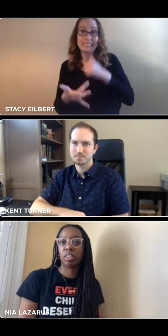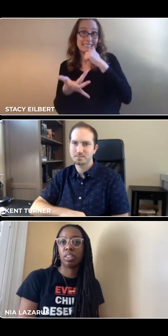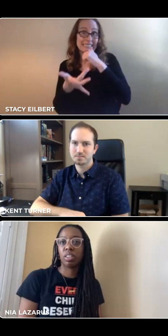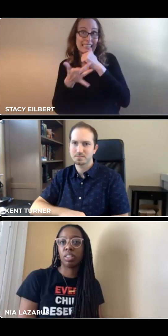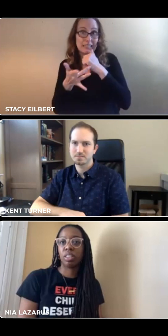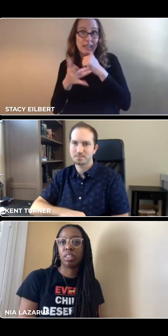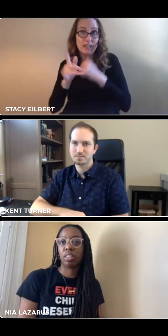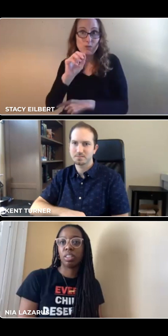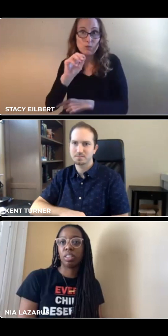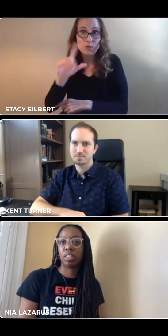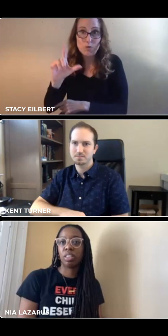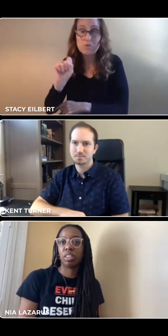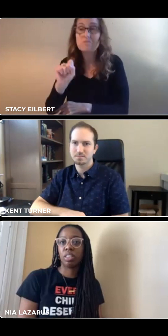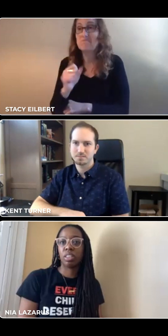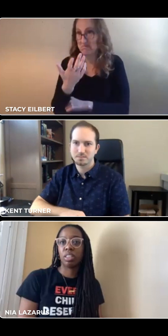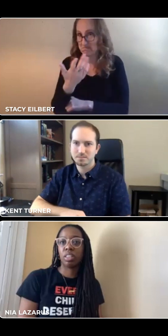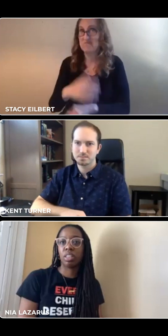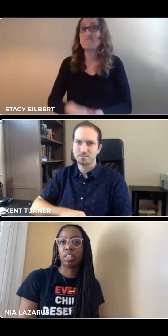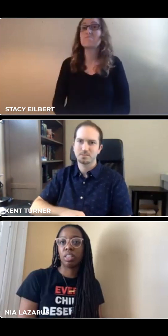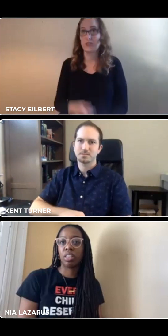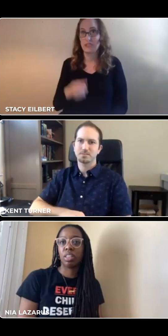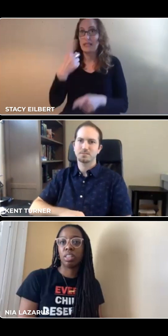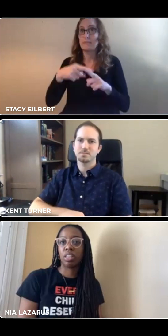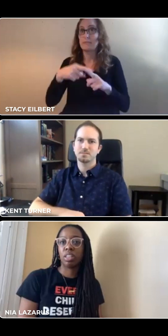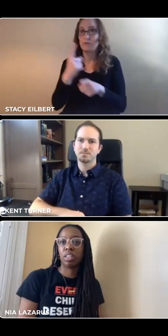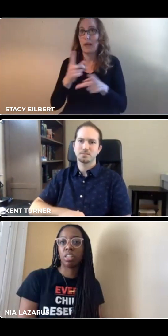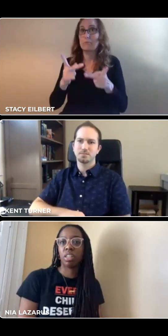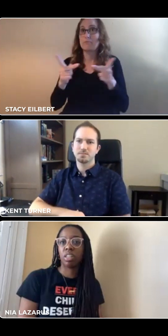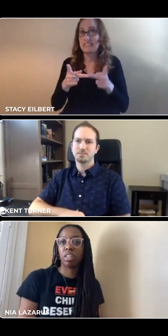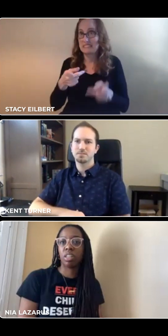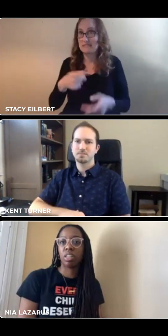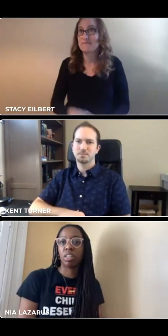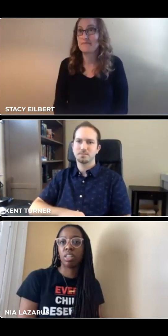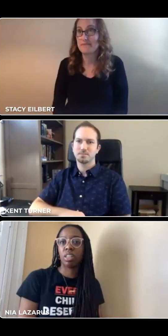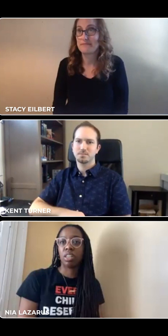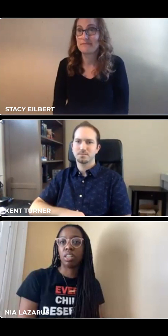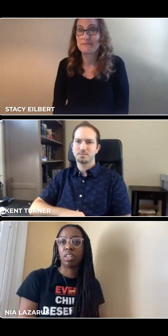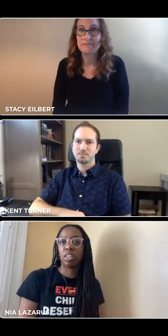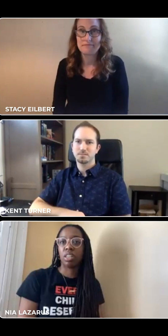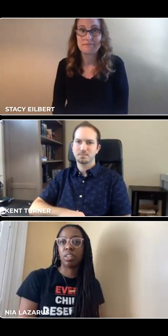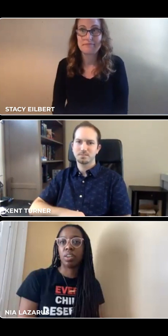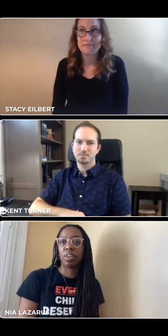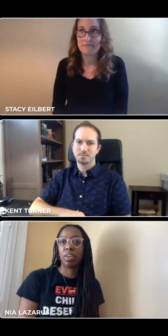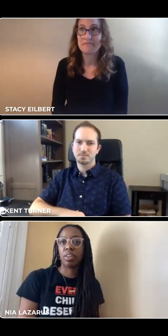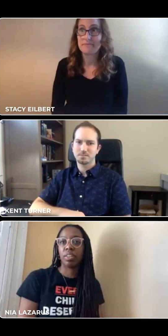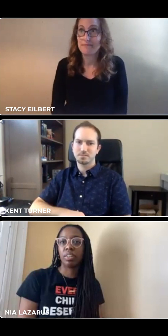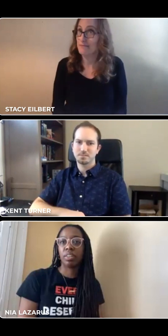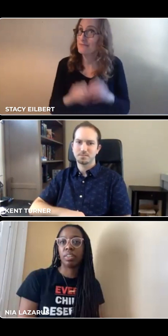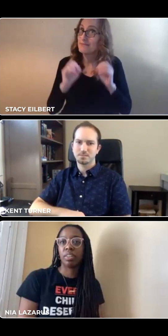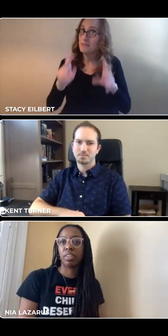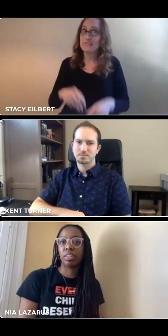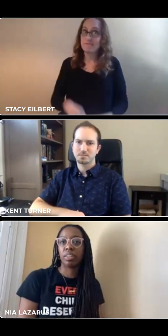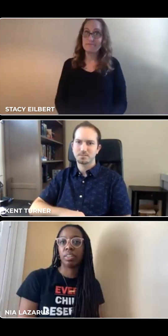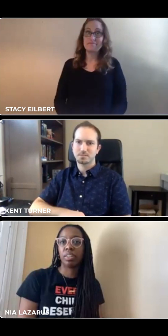That's a good word. Technical tools. Good. You've come to the right place!